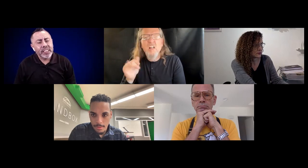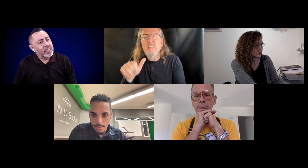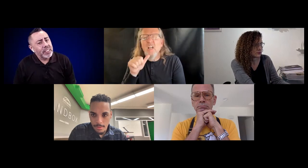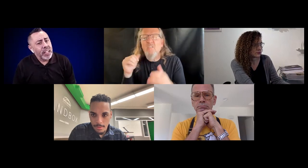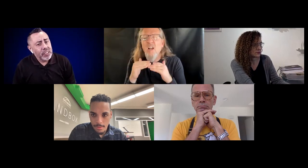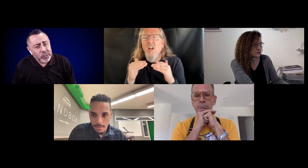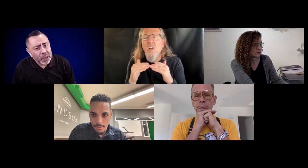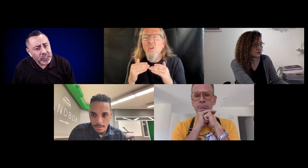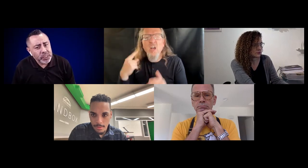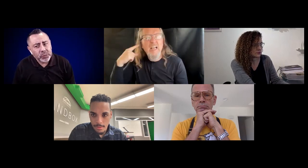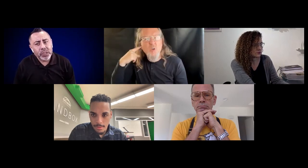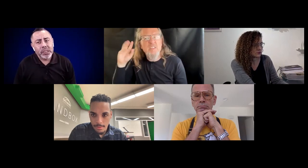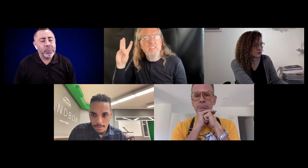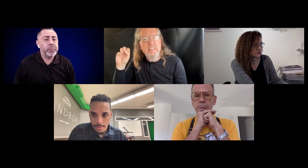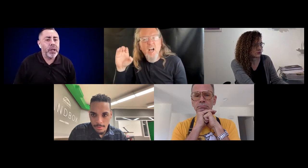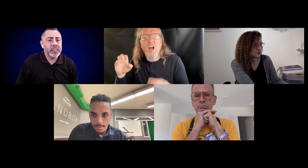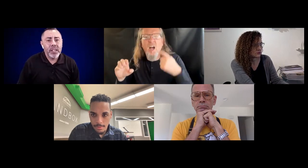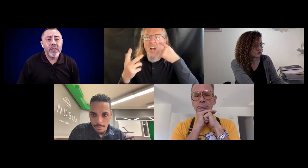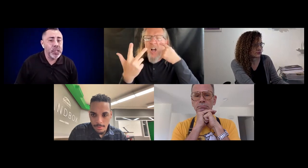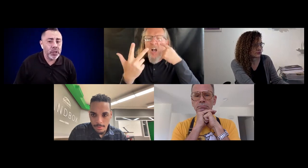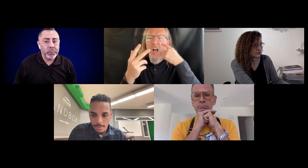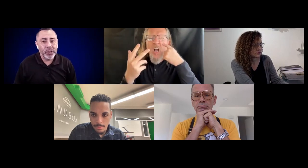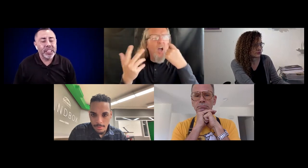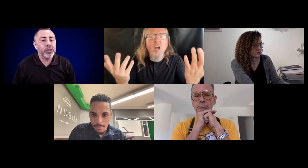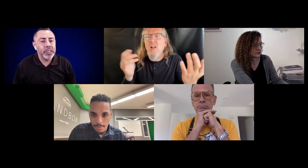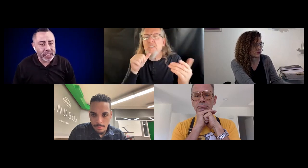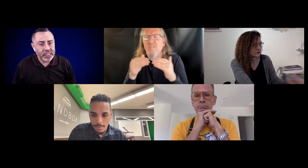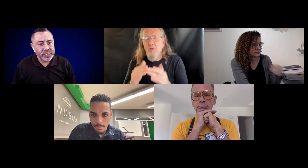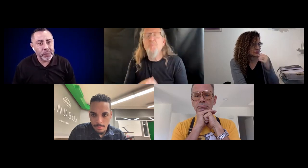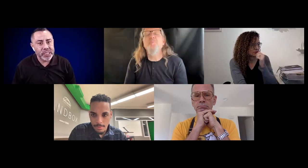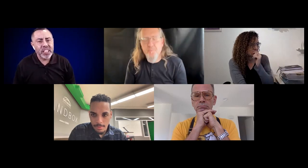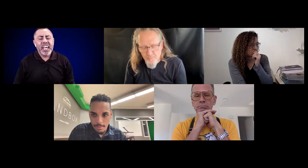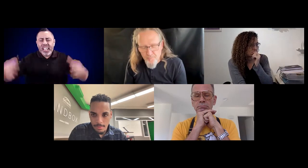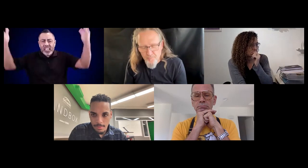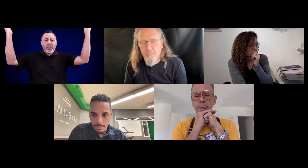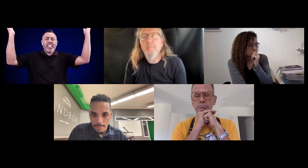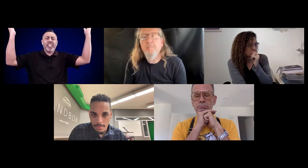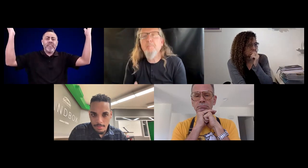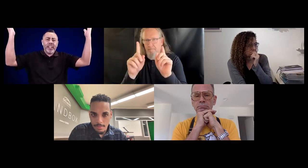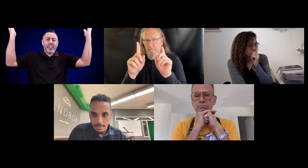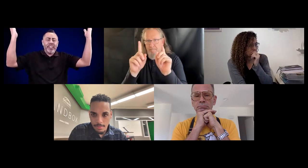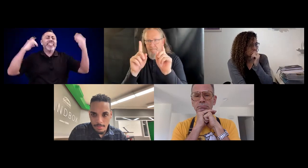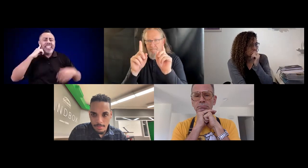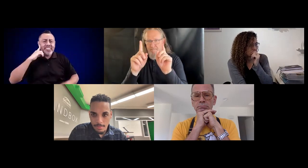The response was, well, the brain process visual input in 3 second segments. And I thought, Well, that's not fair. That ears get 6 seconds to process, and the eyes only get 3.